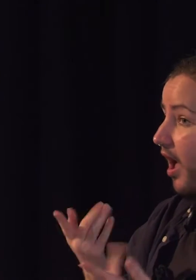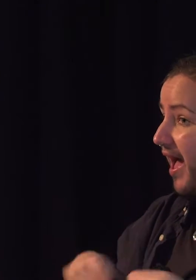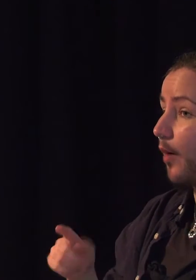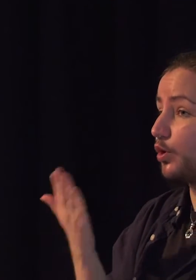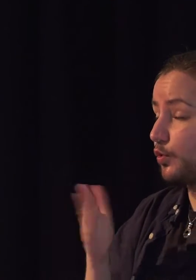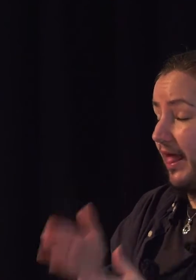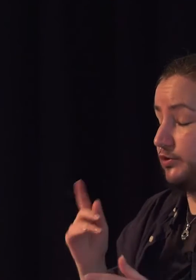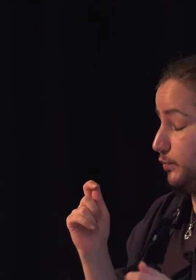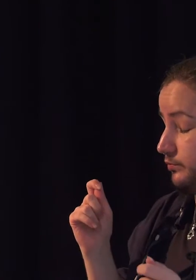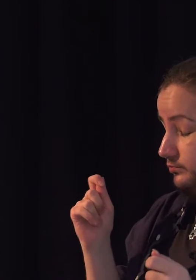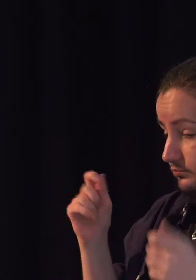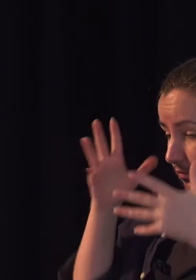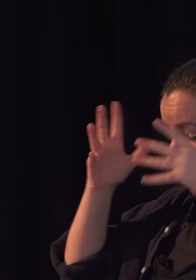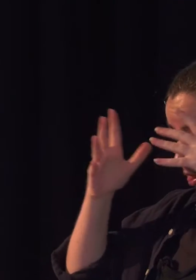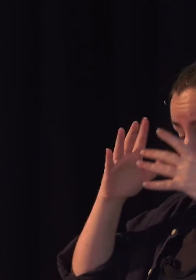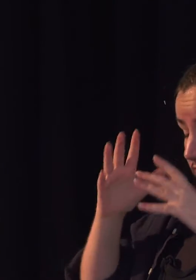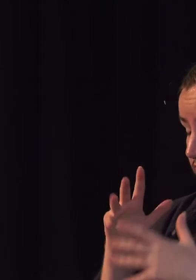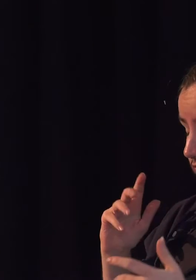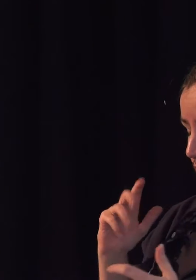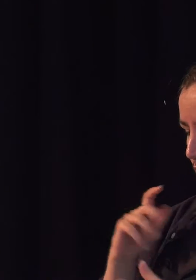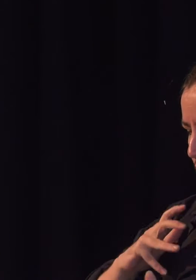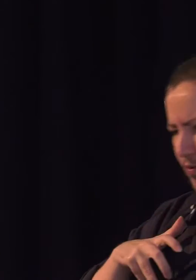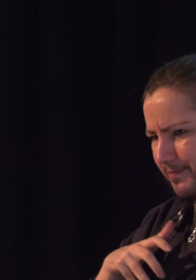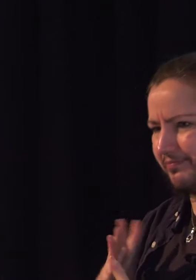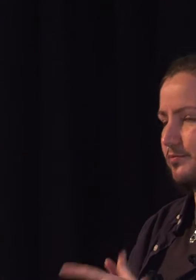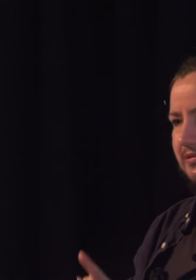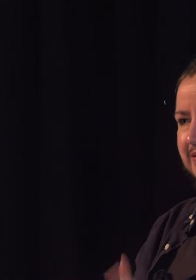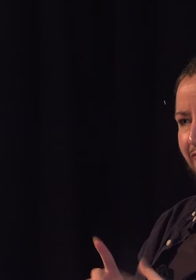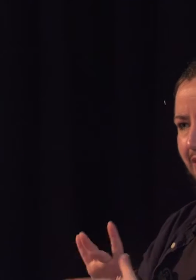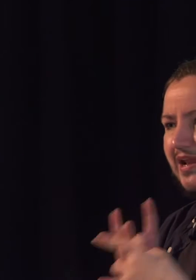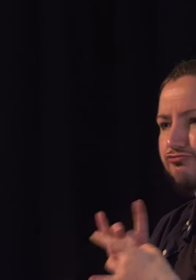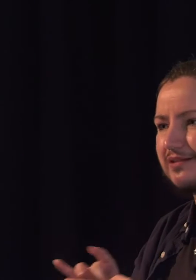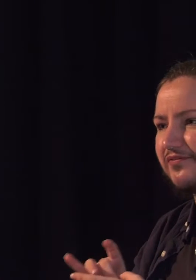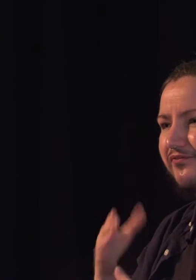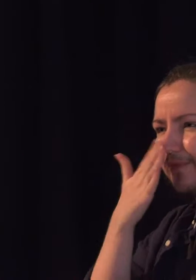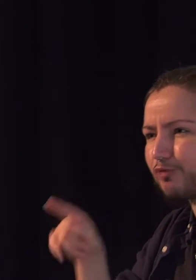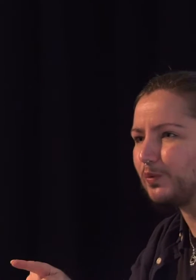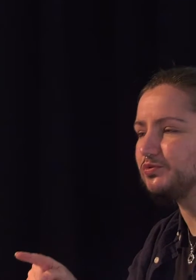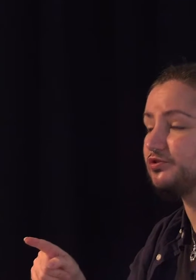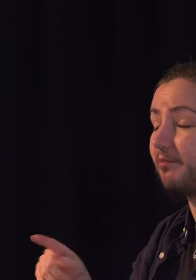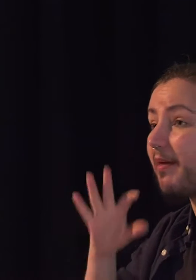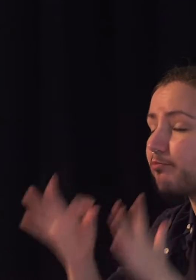bringing a completely new interactive approach to Ashmount school. The project was an overwhelming success,